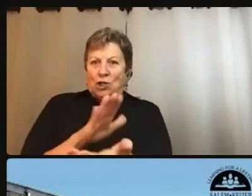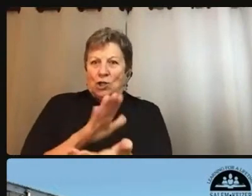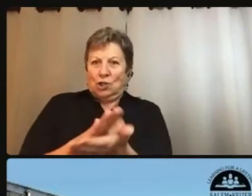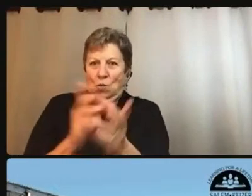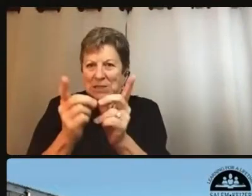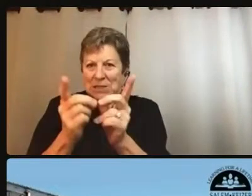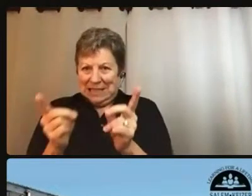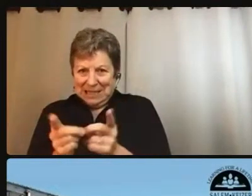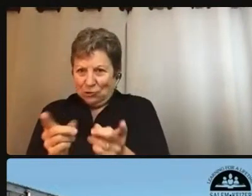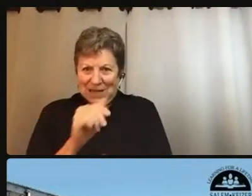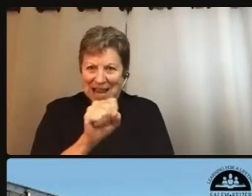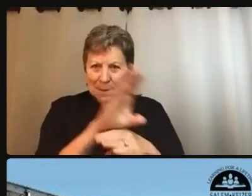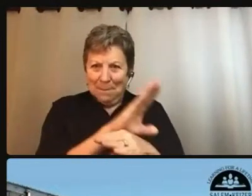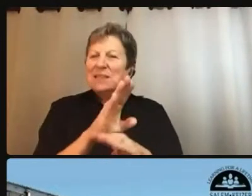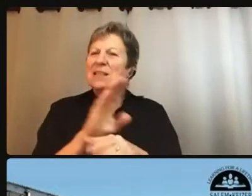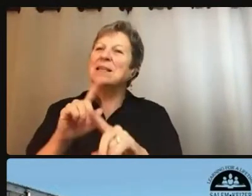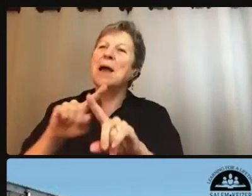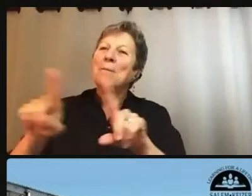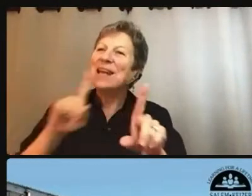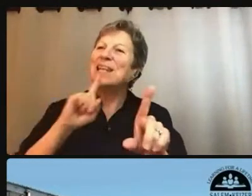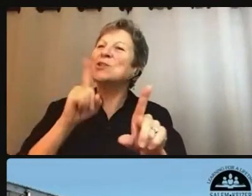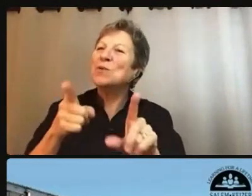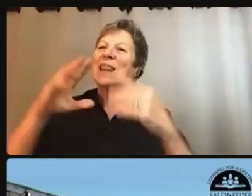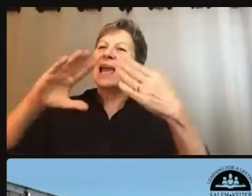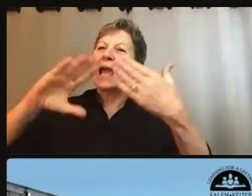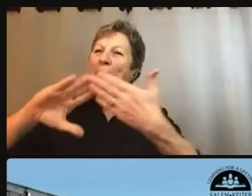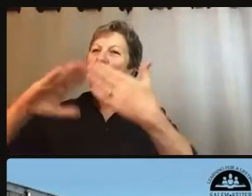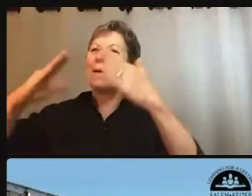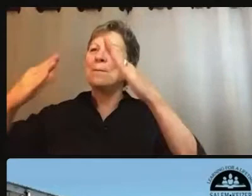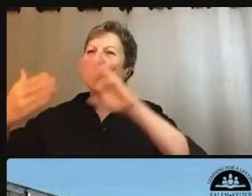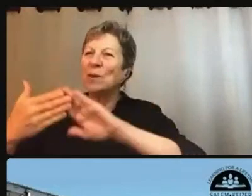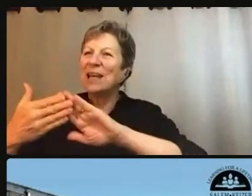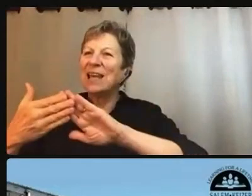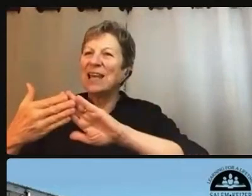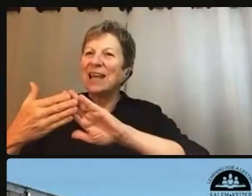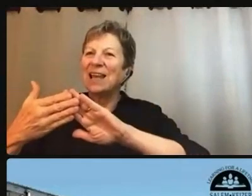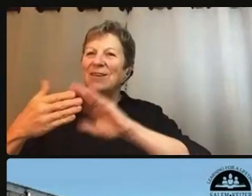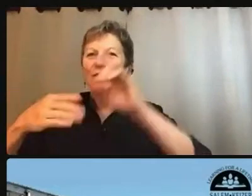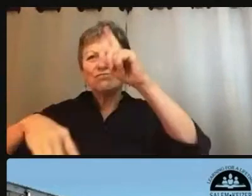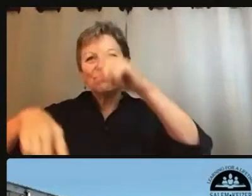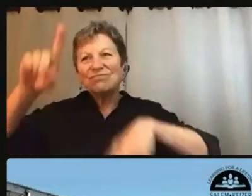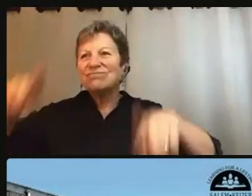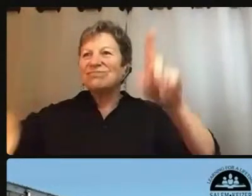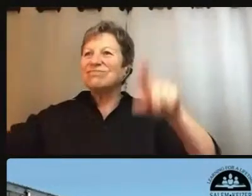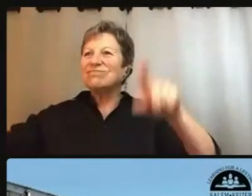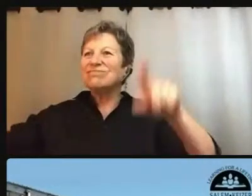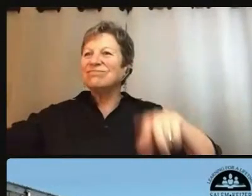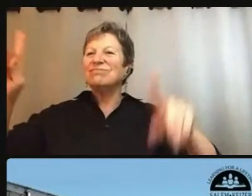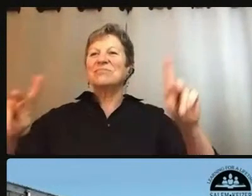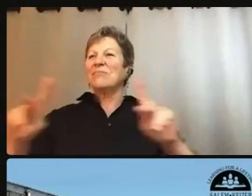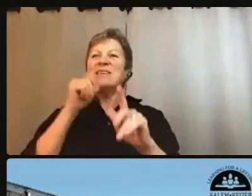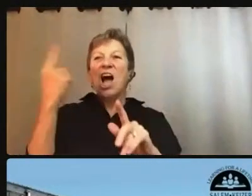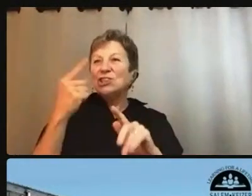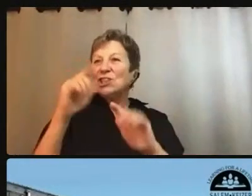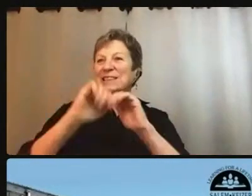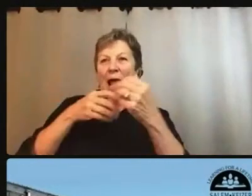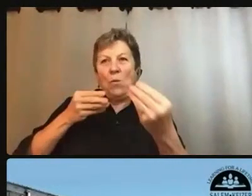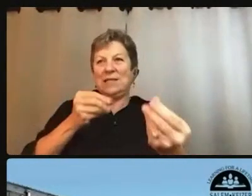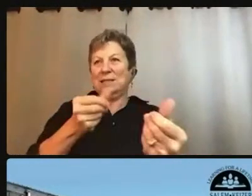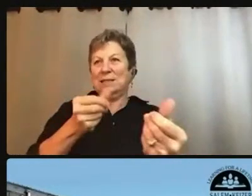LOOK SPECIFICALLY AT, YOU KNOW, OUR SCHOOL HISTORY AS PERHAPS A